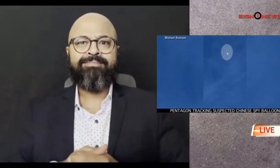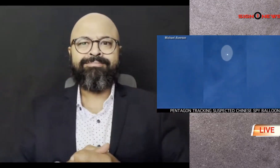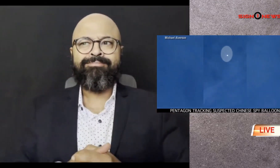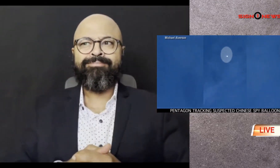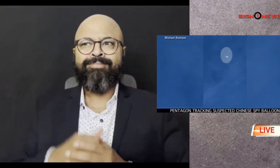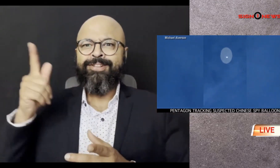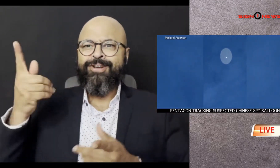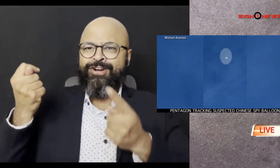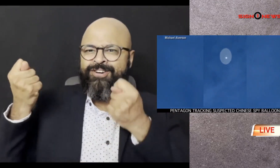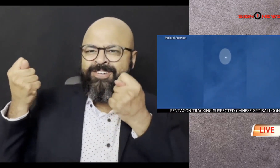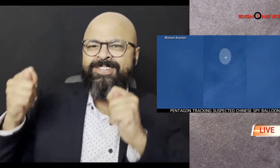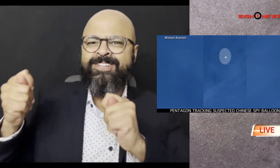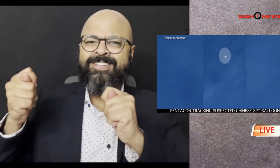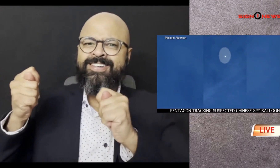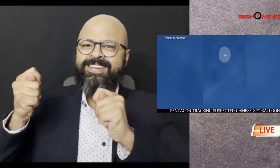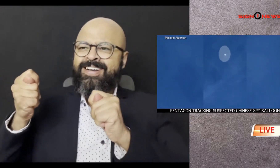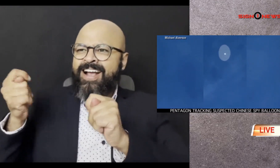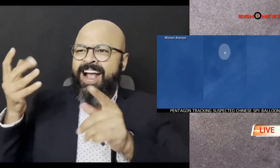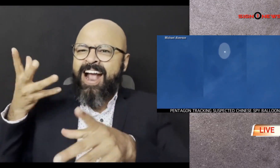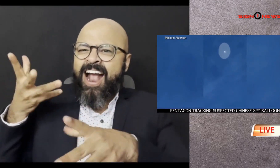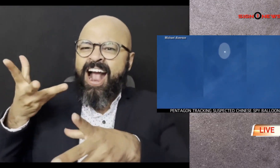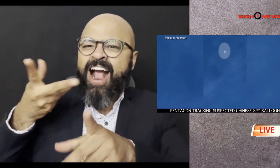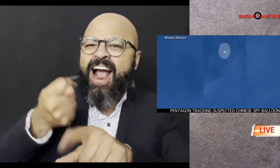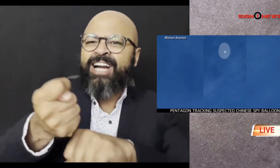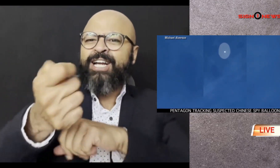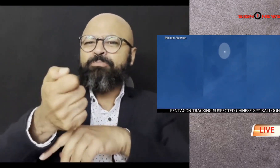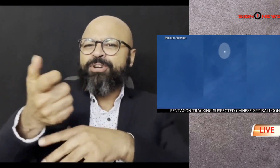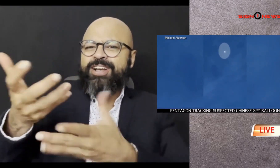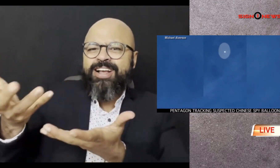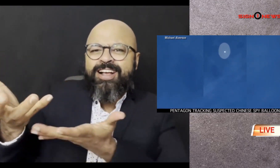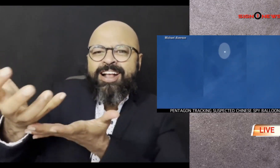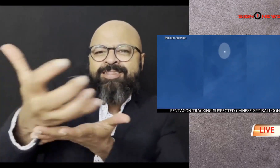to gather information from sensitive sites.